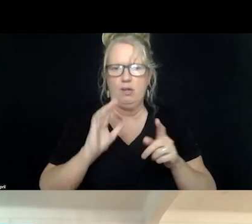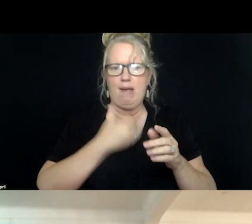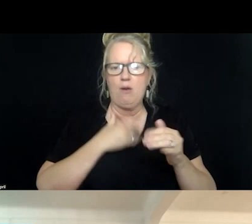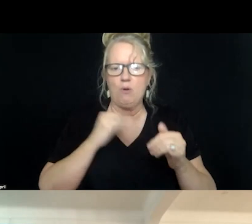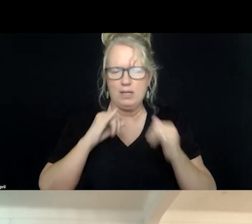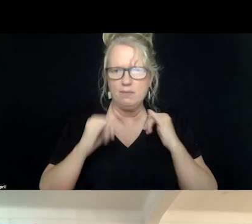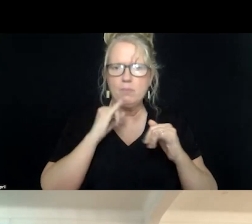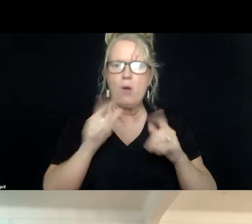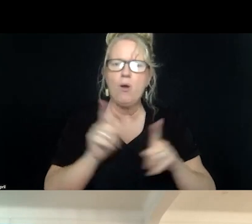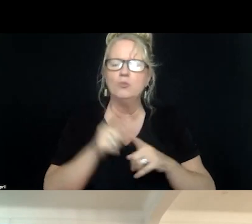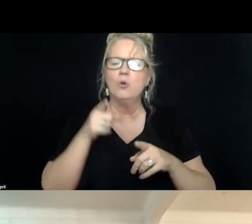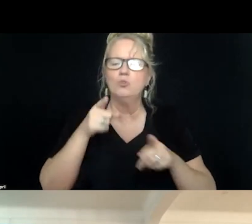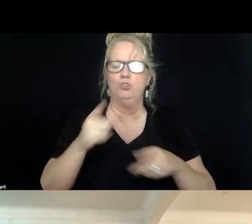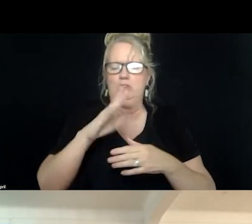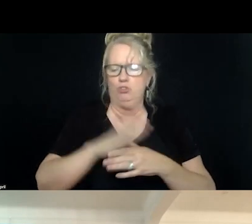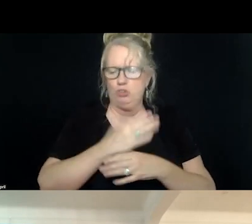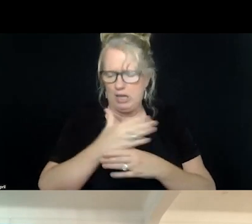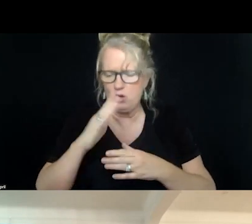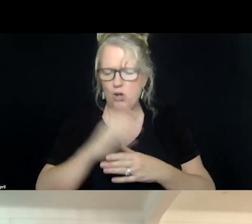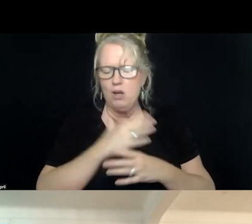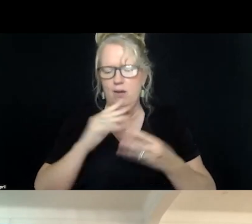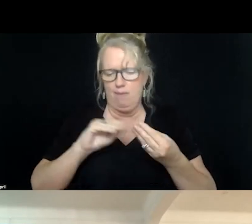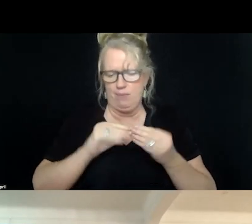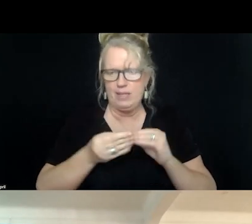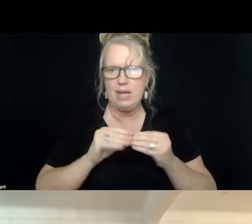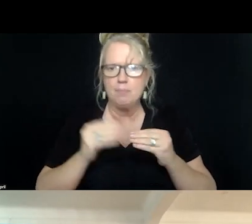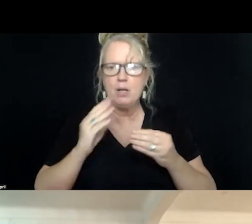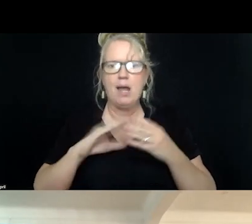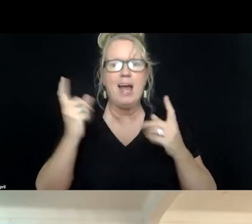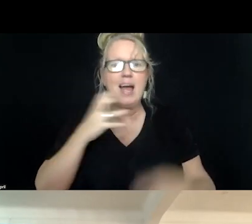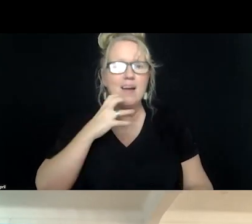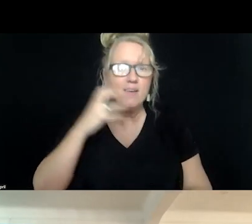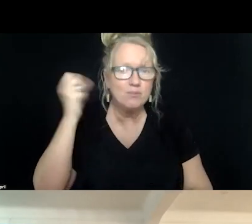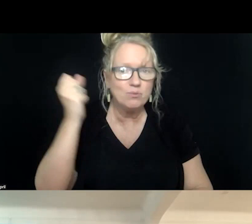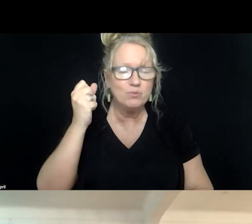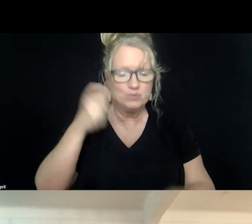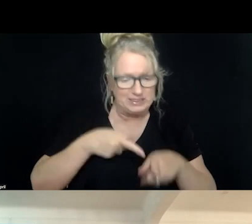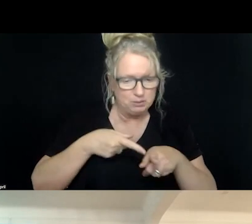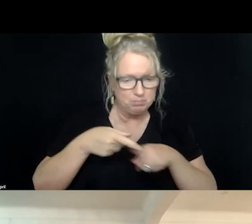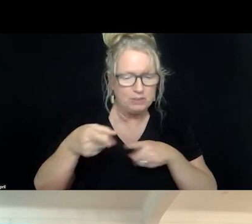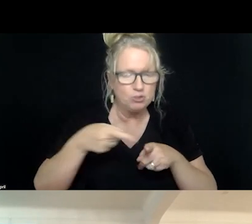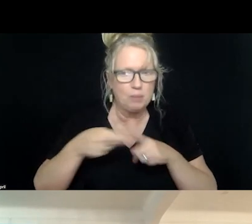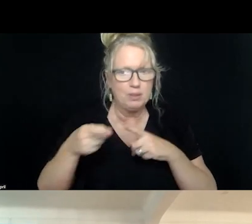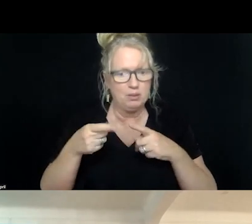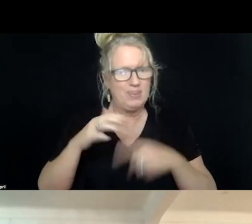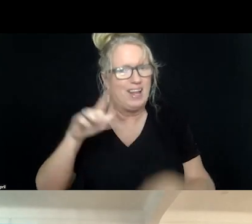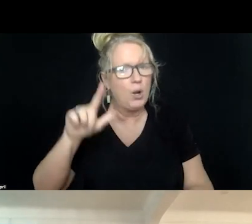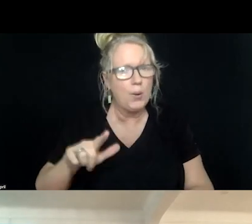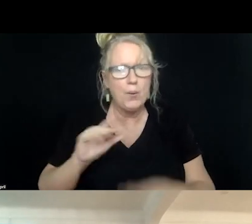AND SHE SAID THE NUMBER OF GERIATRIC SPECIALISTS HAVE DECREASED